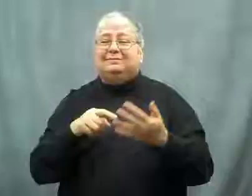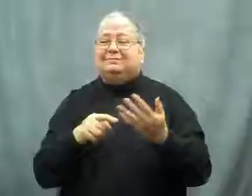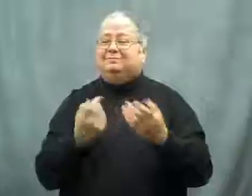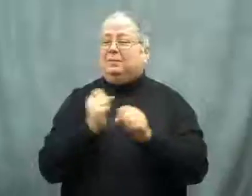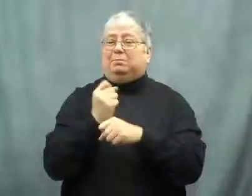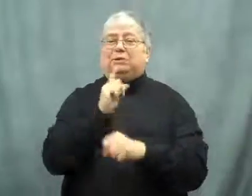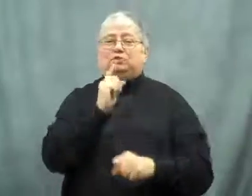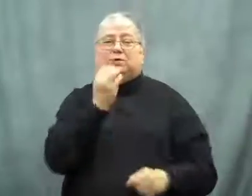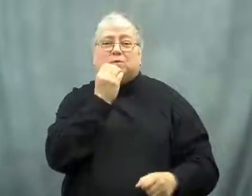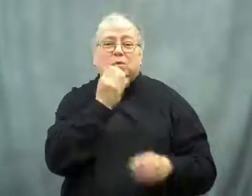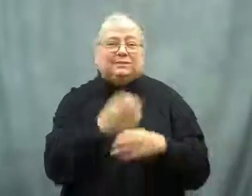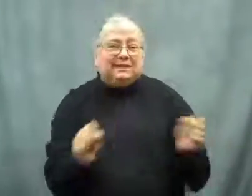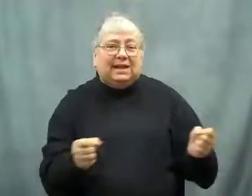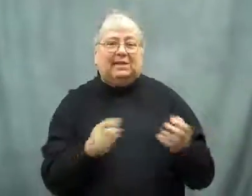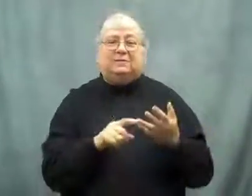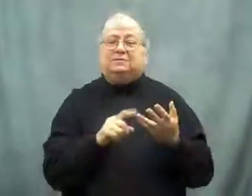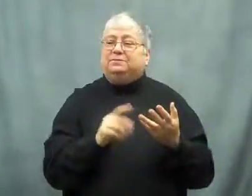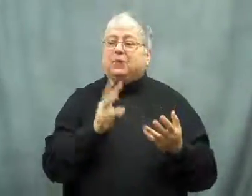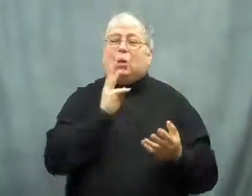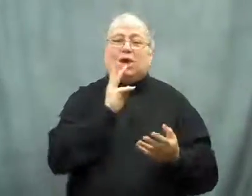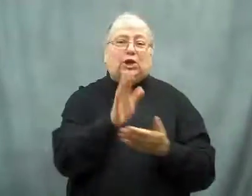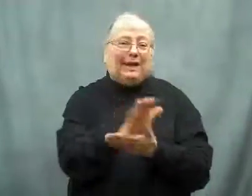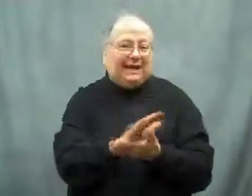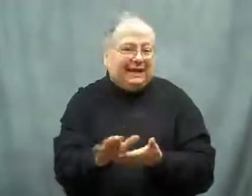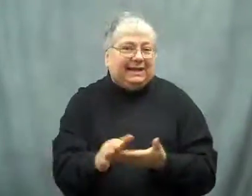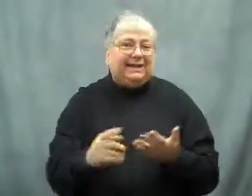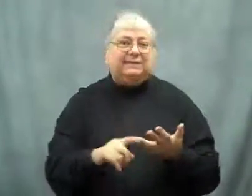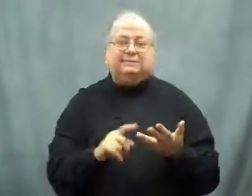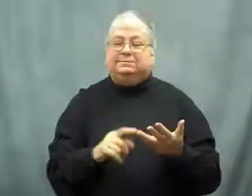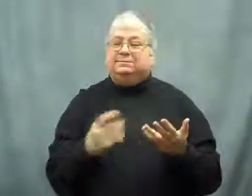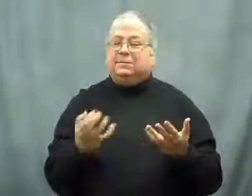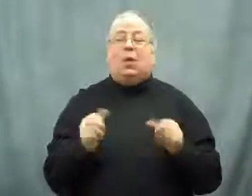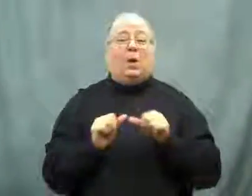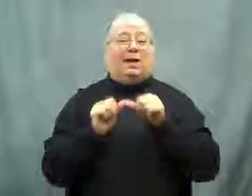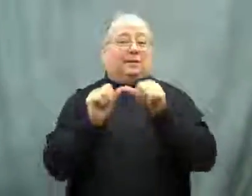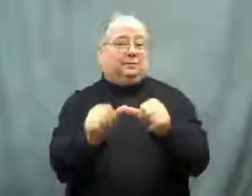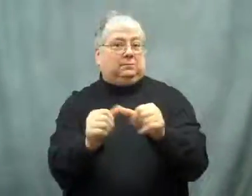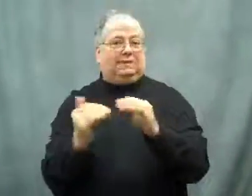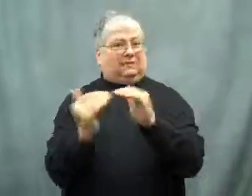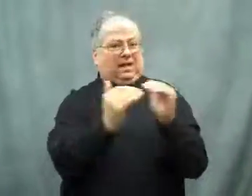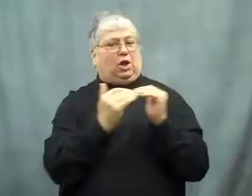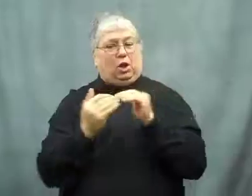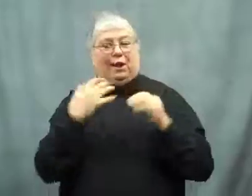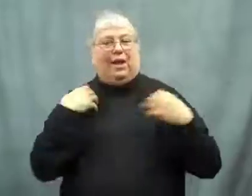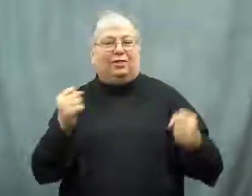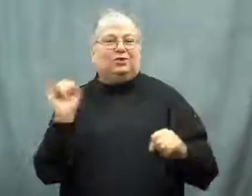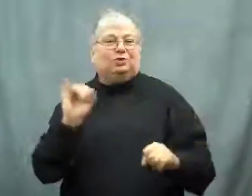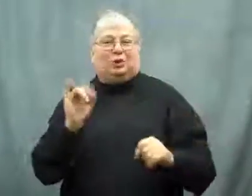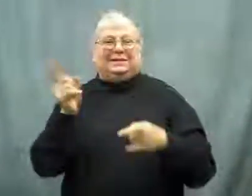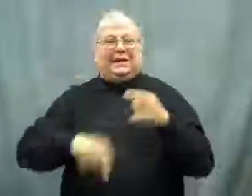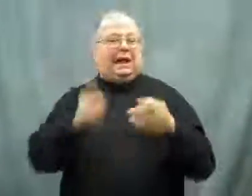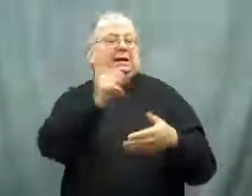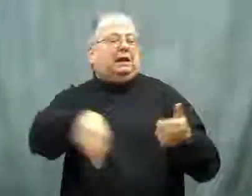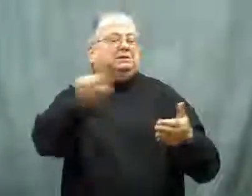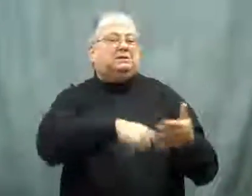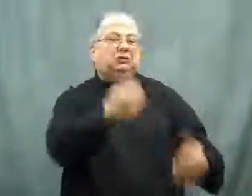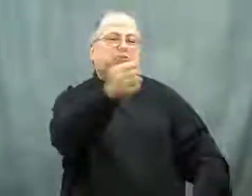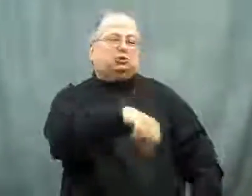Food should be safe, and the water clean. Health insurance should continue to be fair, not cancelling policies or